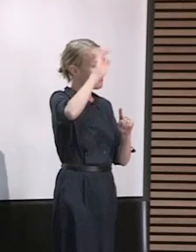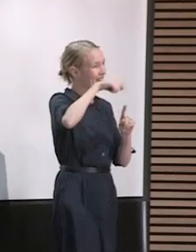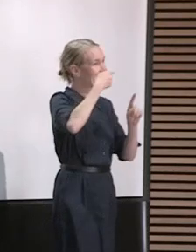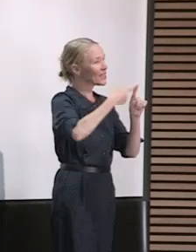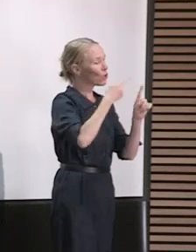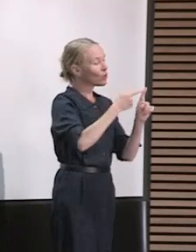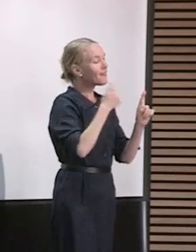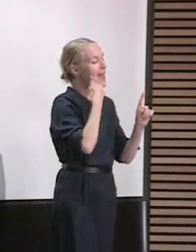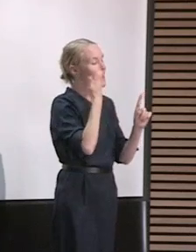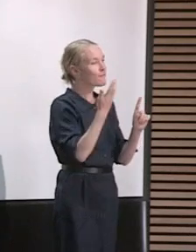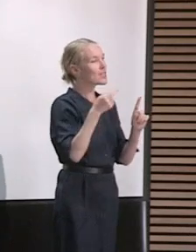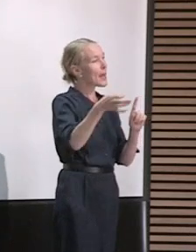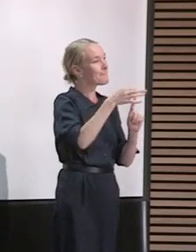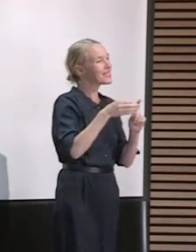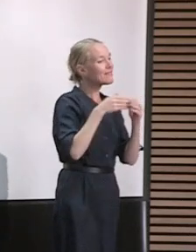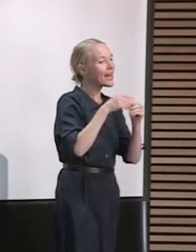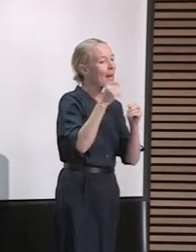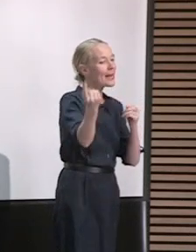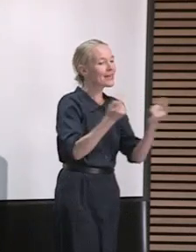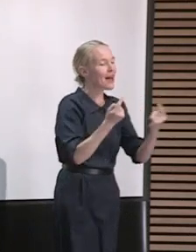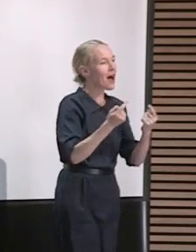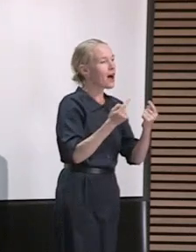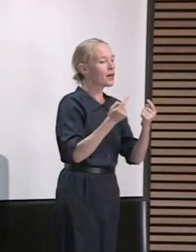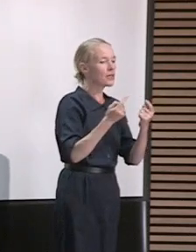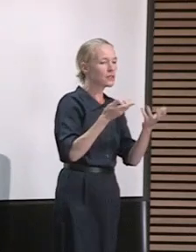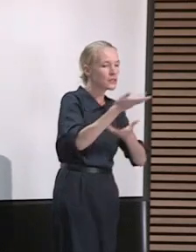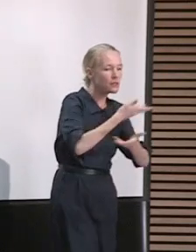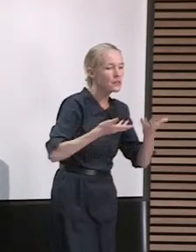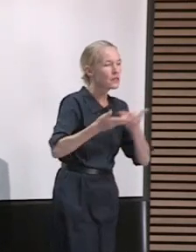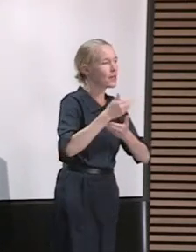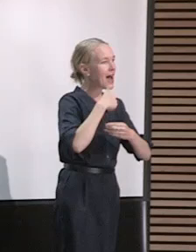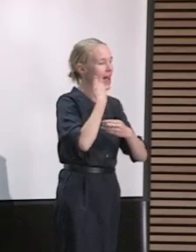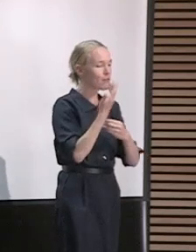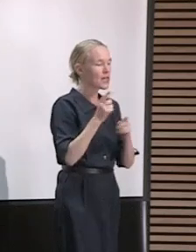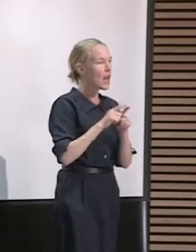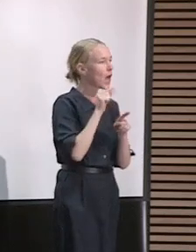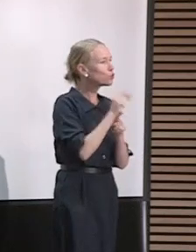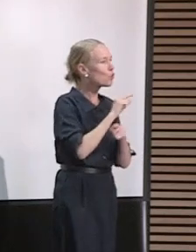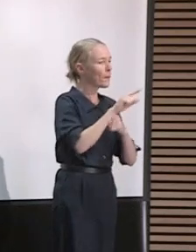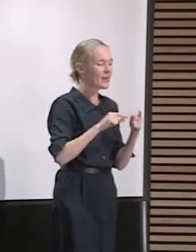DHB, who's leading the